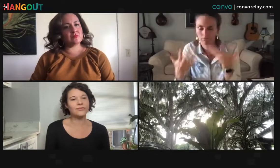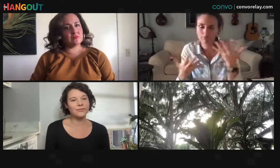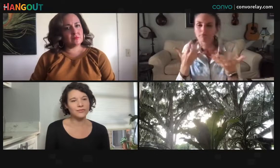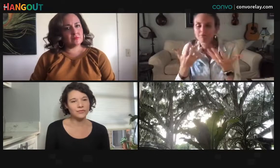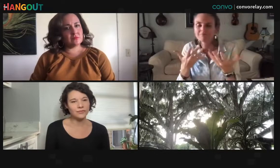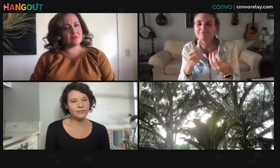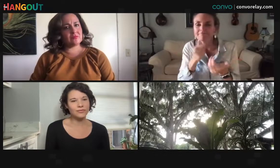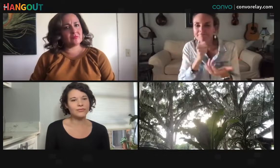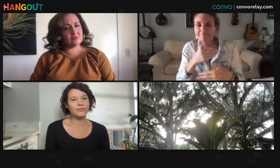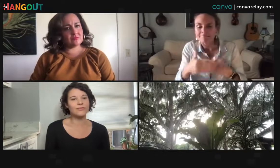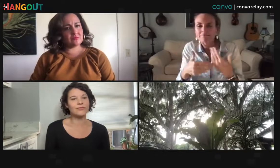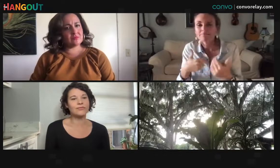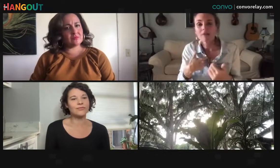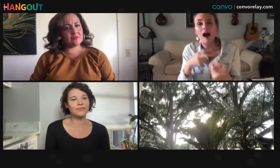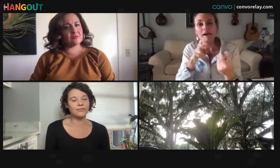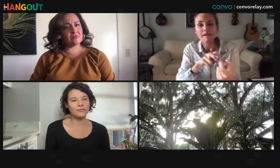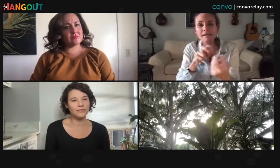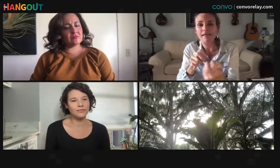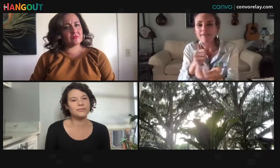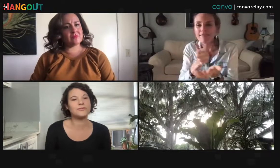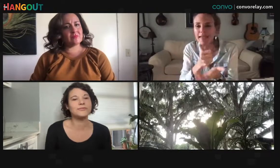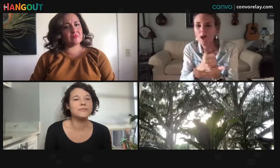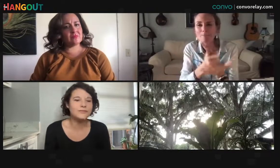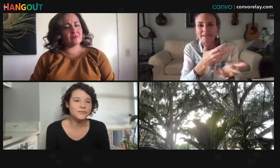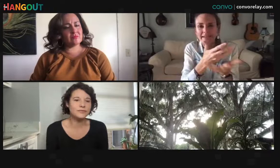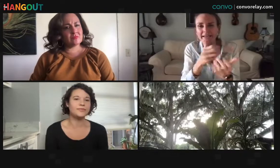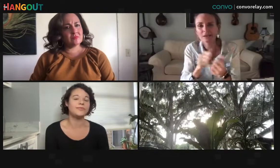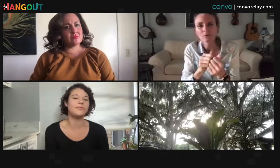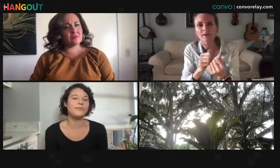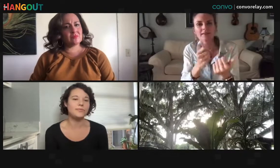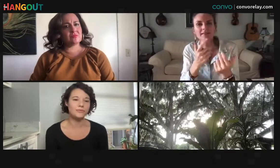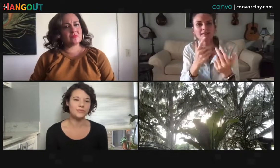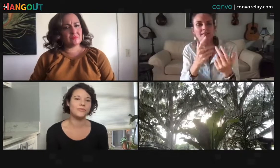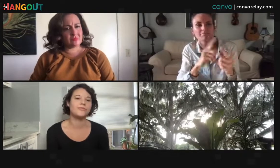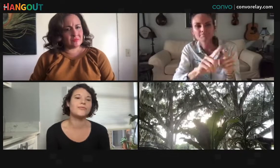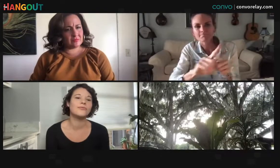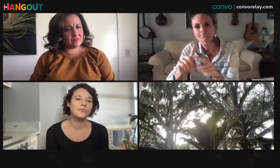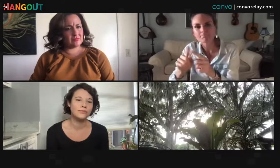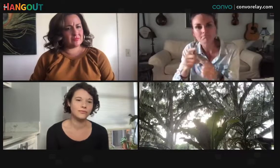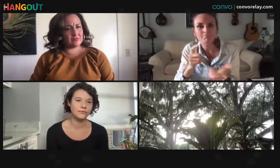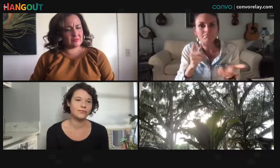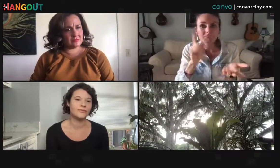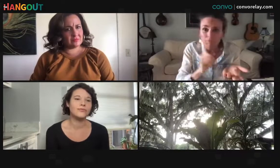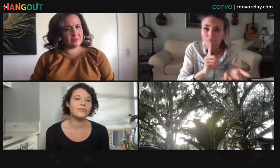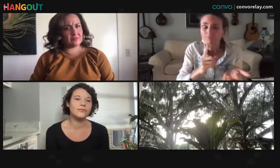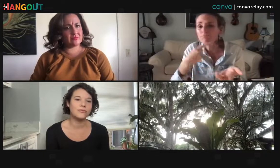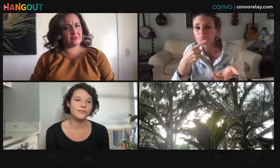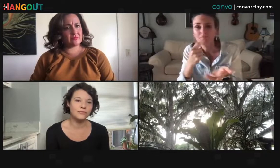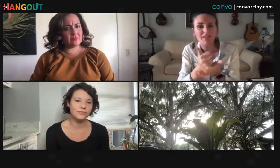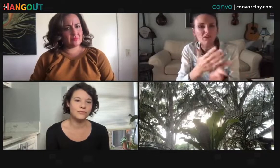health issues and this was new for me so i went to therapy sessions with different